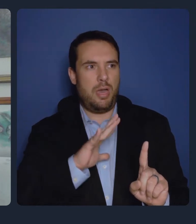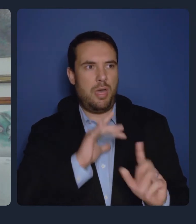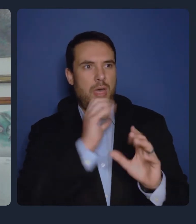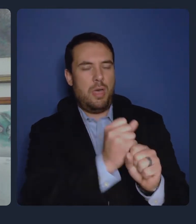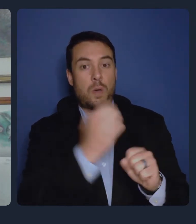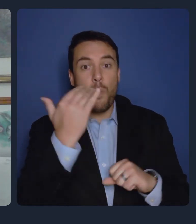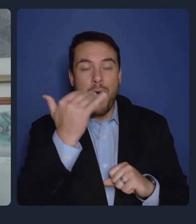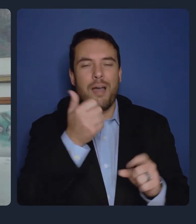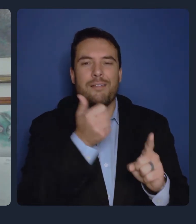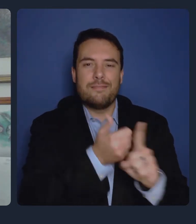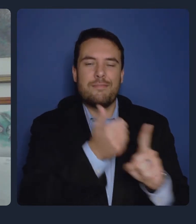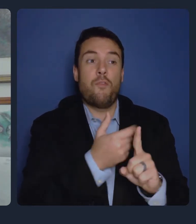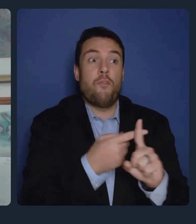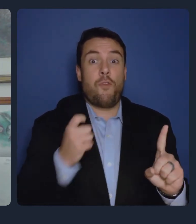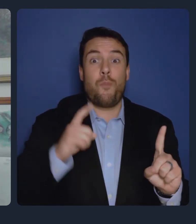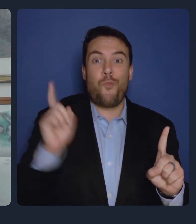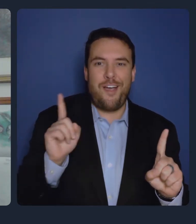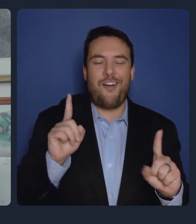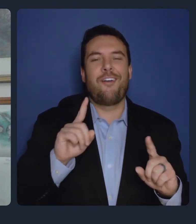because it came out of the disability community